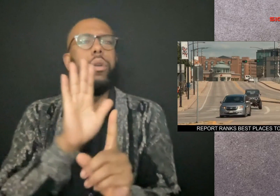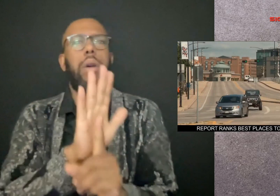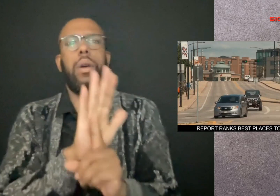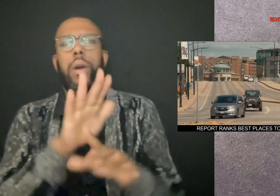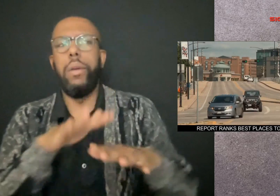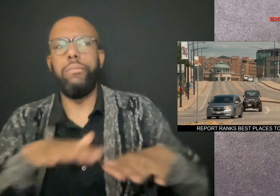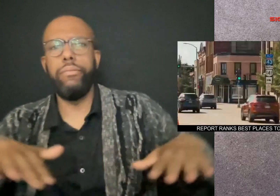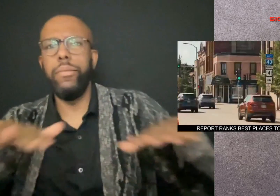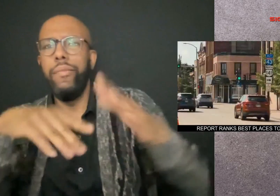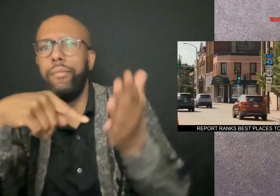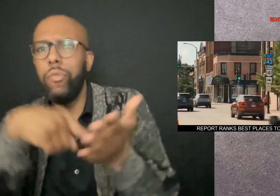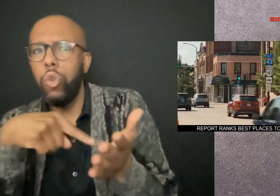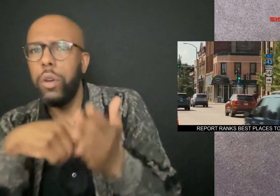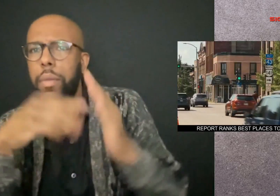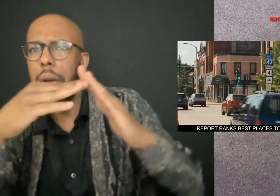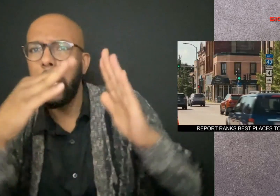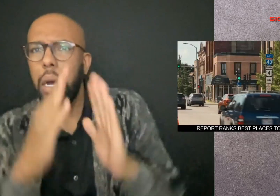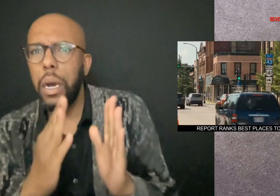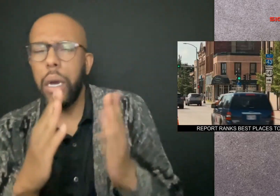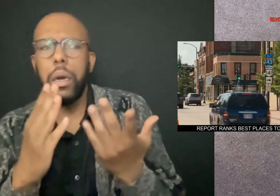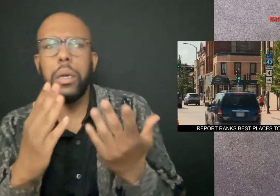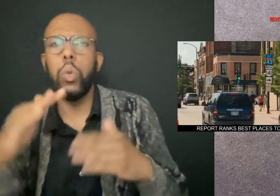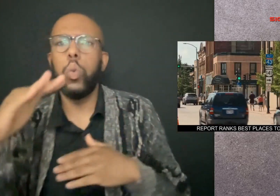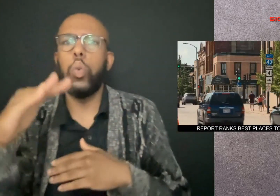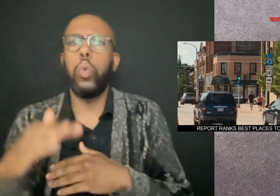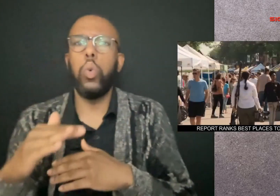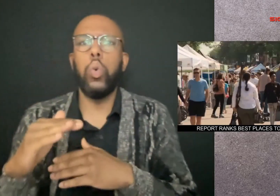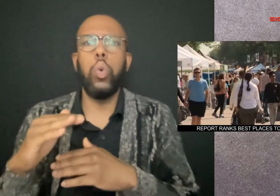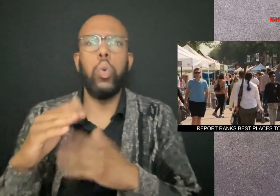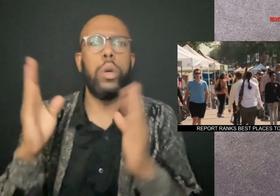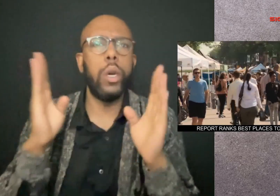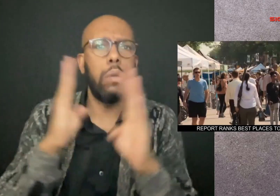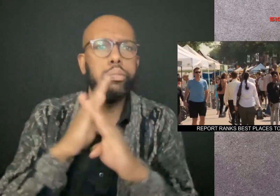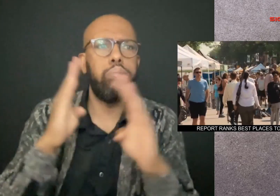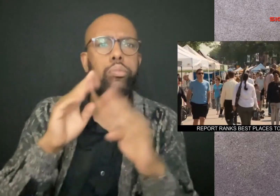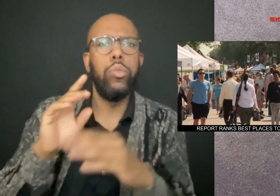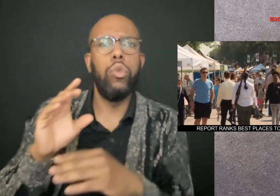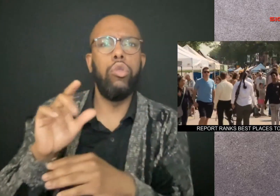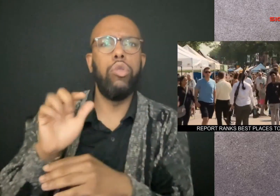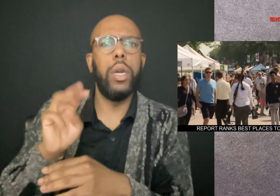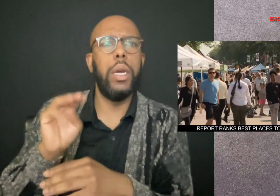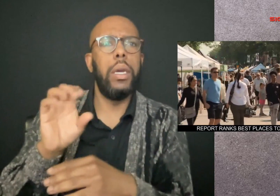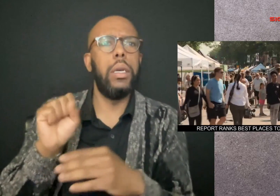Thanks to its affordable housing, low crime and high air quality